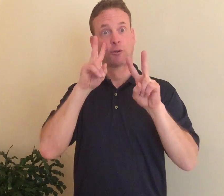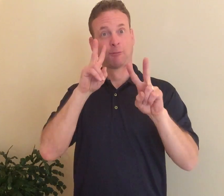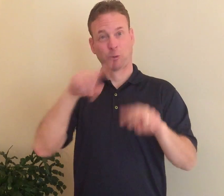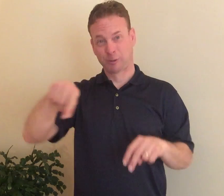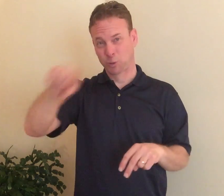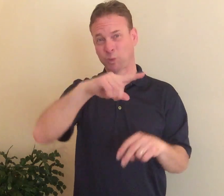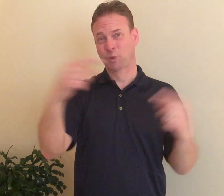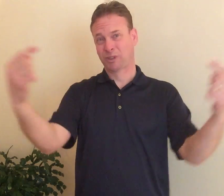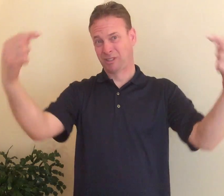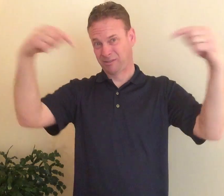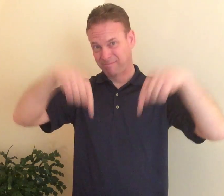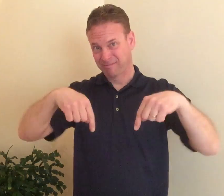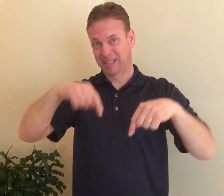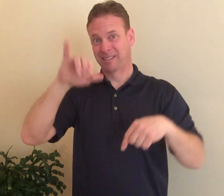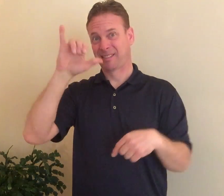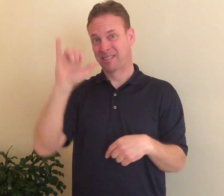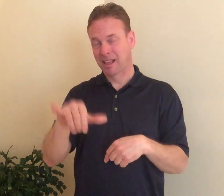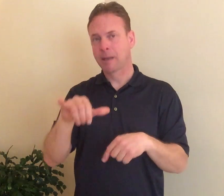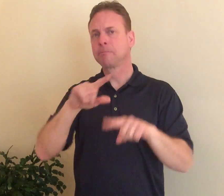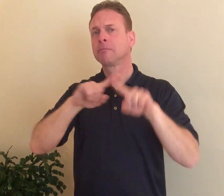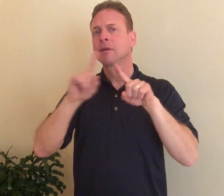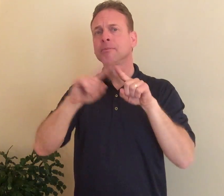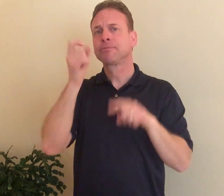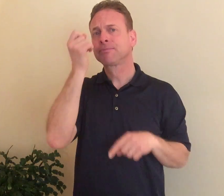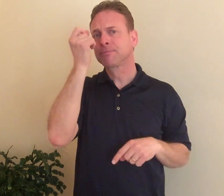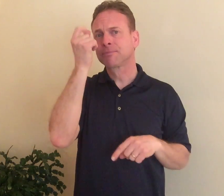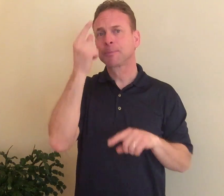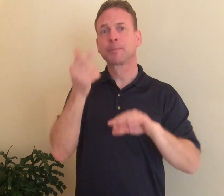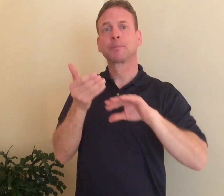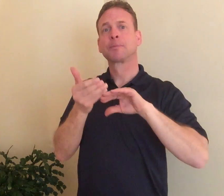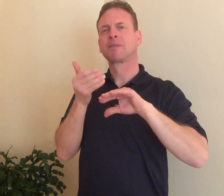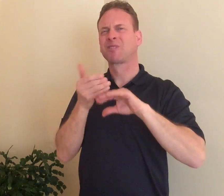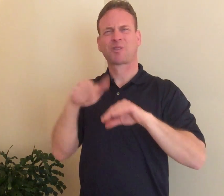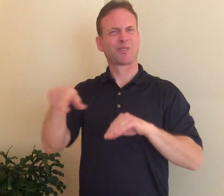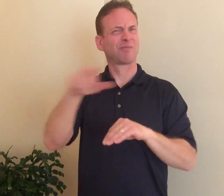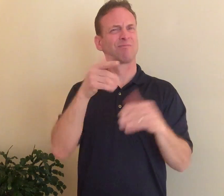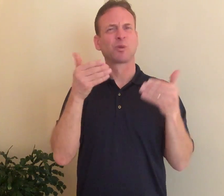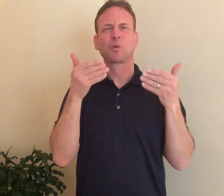We look forward to you attending both of those events. However, before you make any public